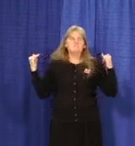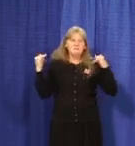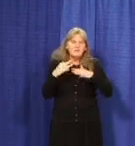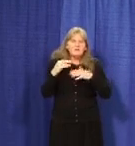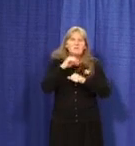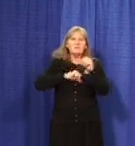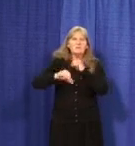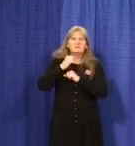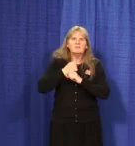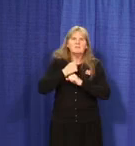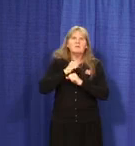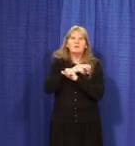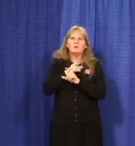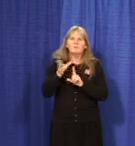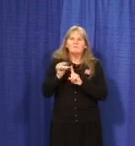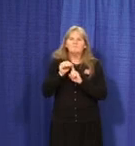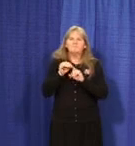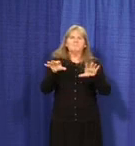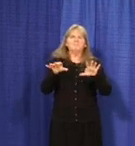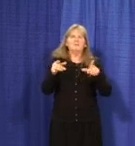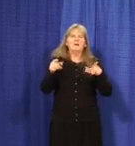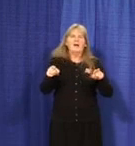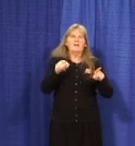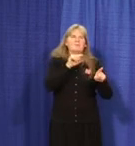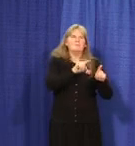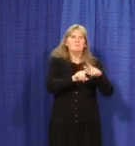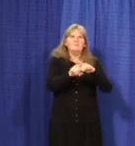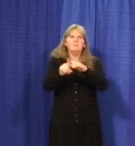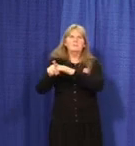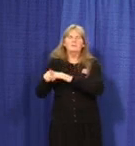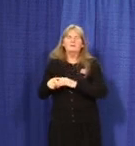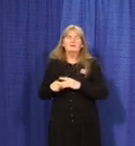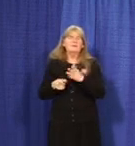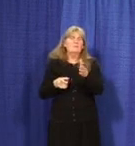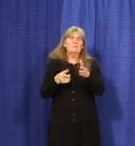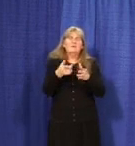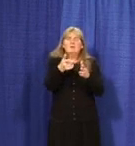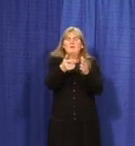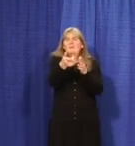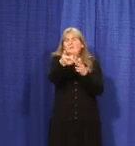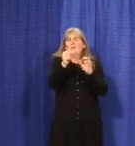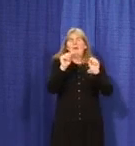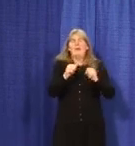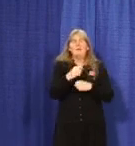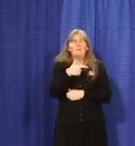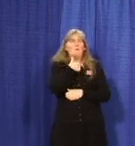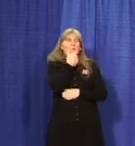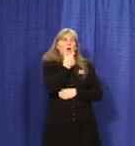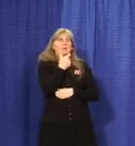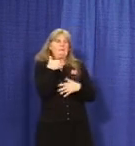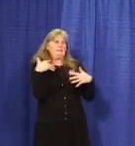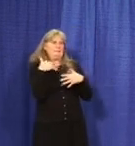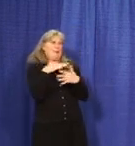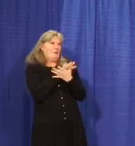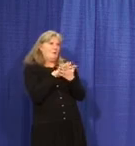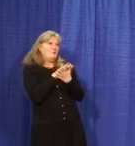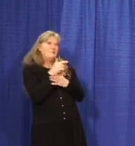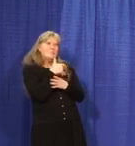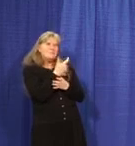going to a crowded house party. Instead, watch a scary movie with your favourite goodies, visit one of the local haunted